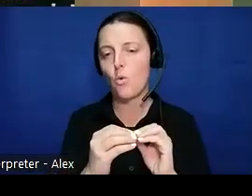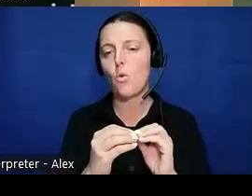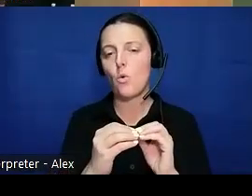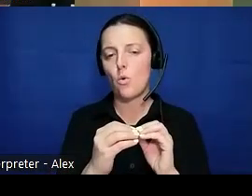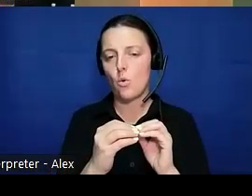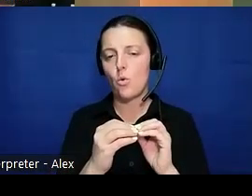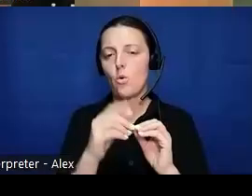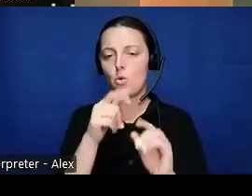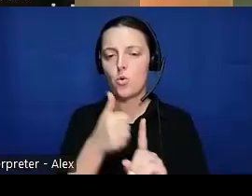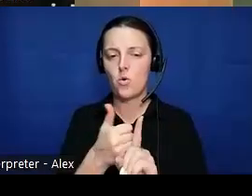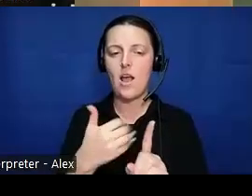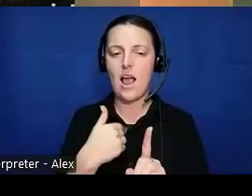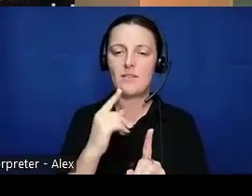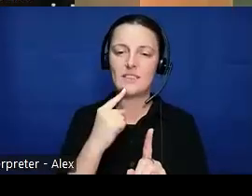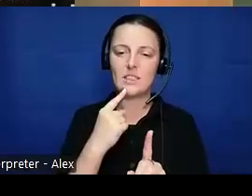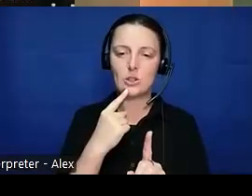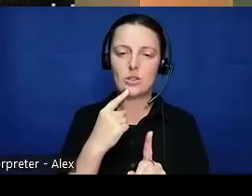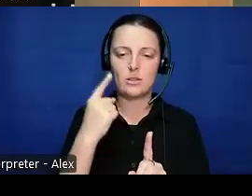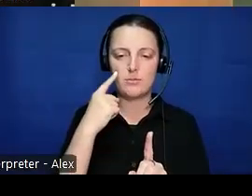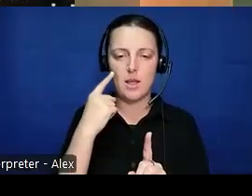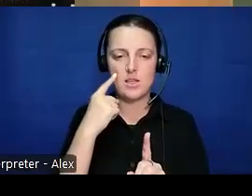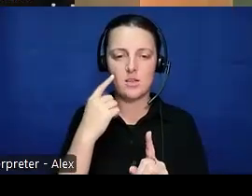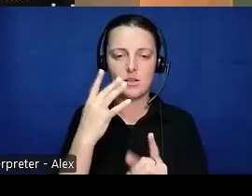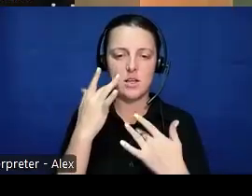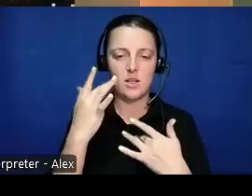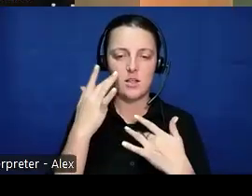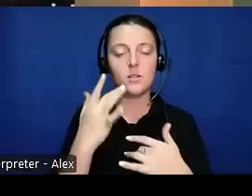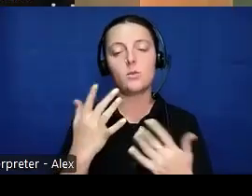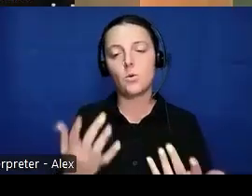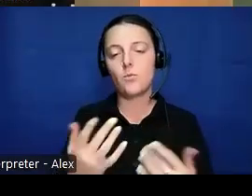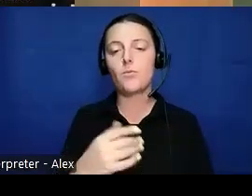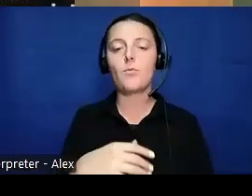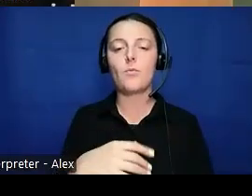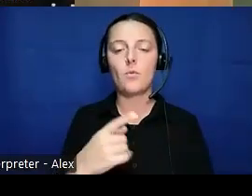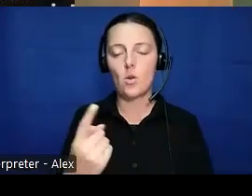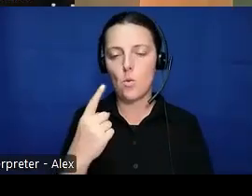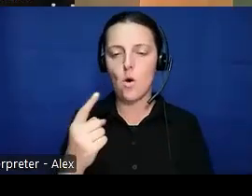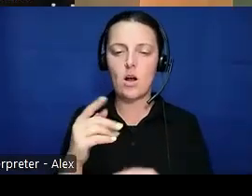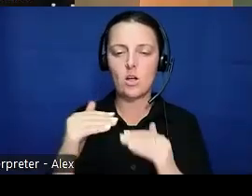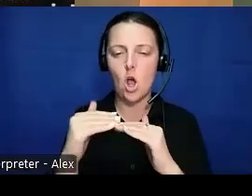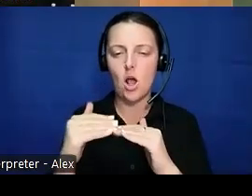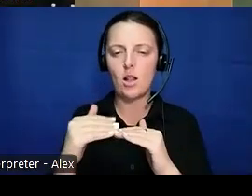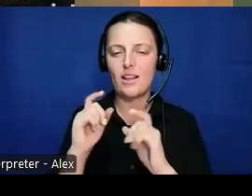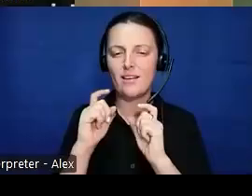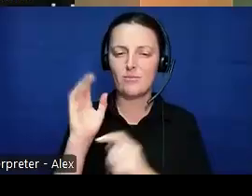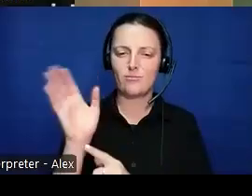just here last week and she gave us a really good presentation at Wilmont about SMI and cancer. Um,